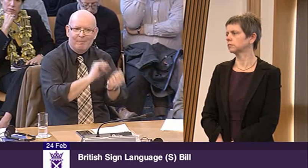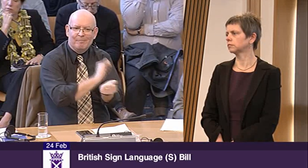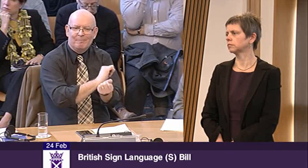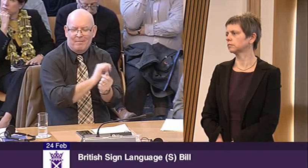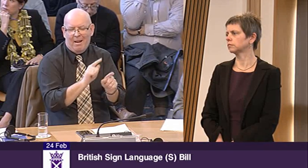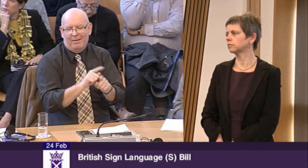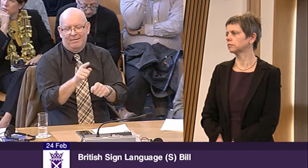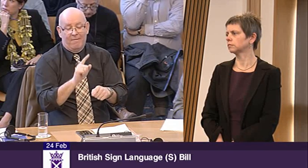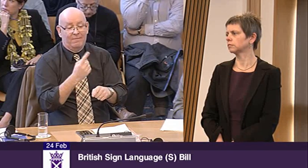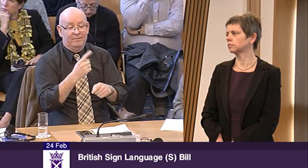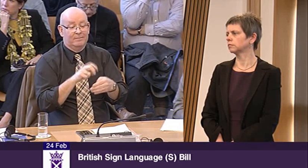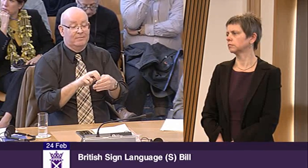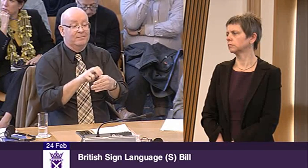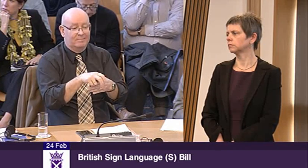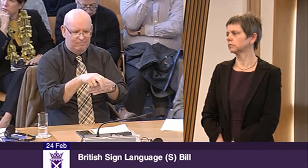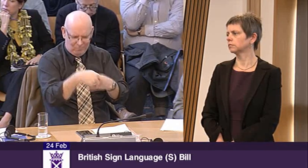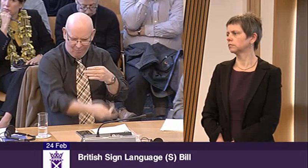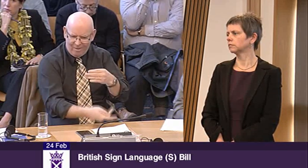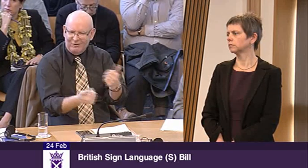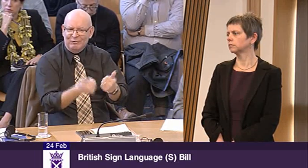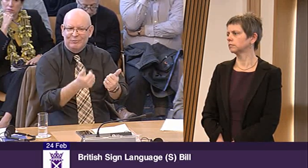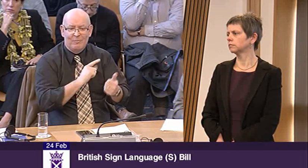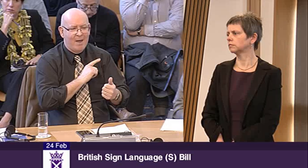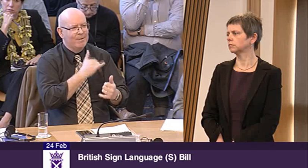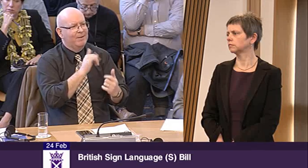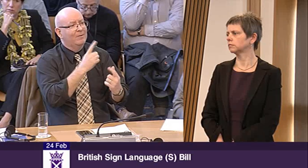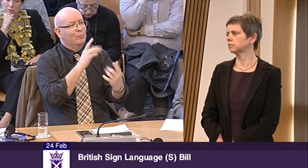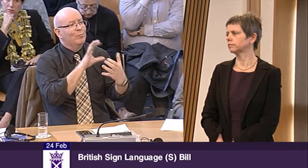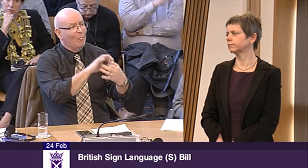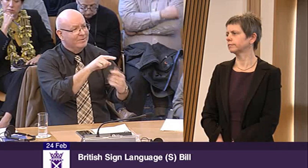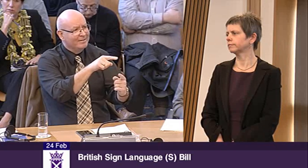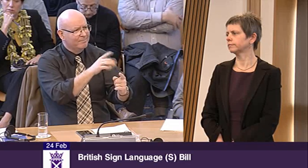who use BSL can access services. That is the stumbling block, and we have already fallen over it.